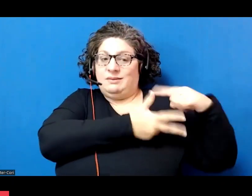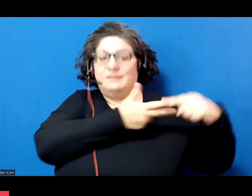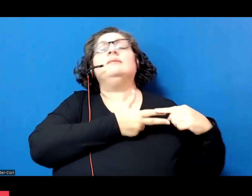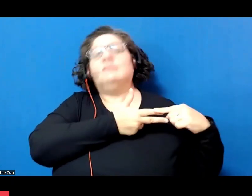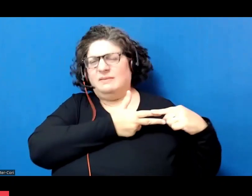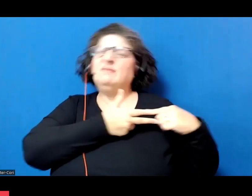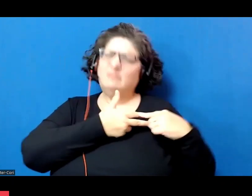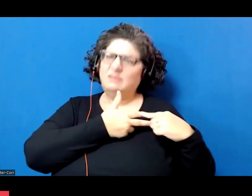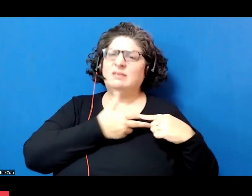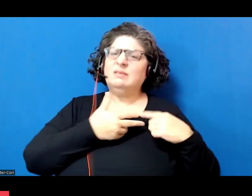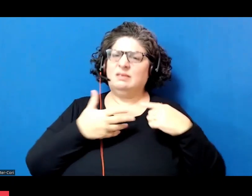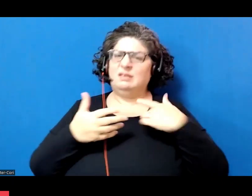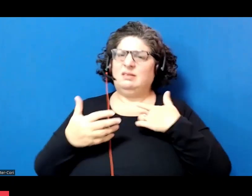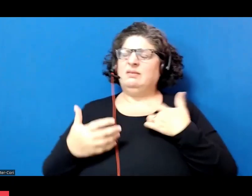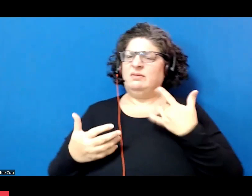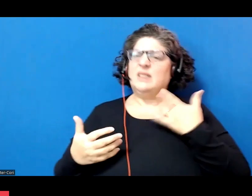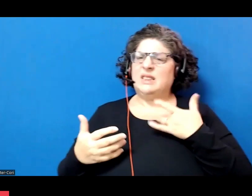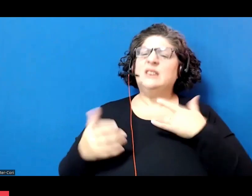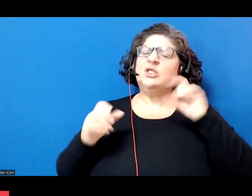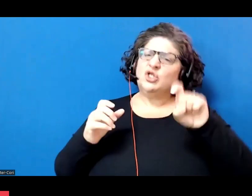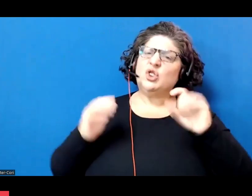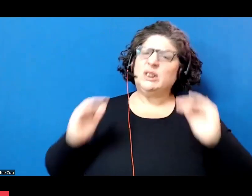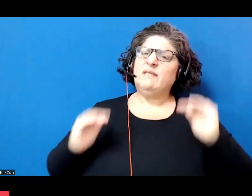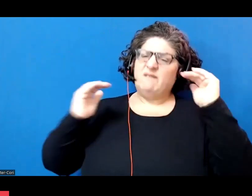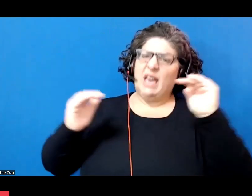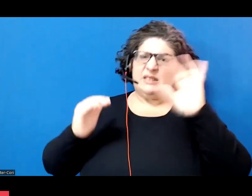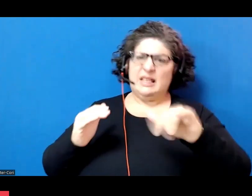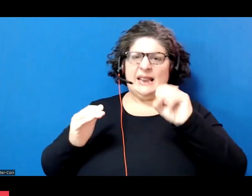the position being advanced in that case by the Pennsylvania Republicans.